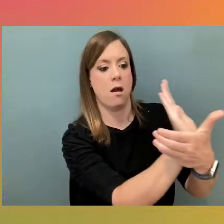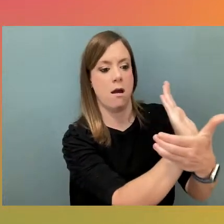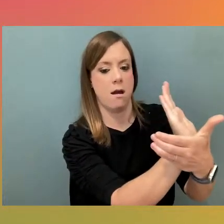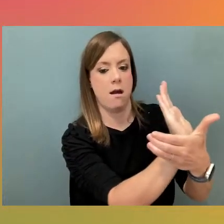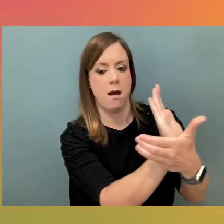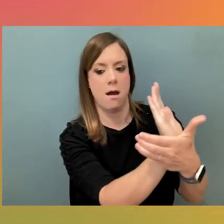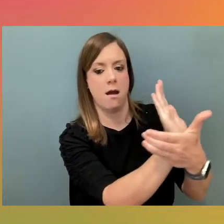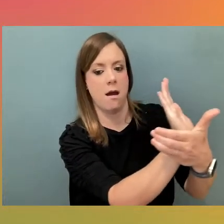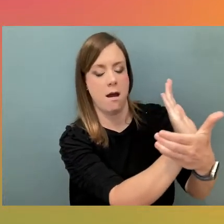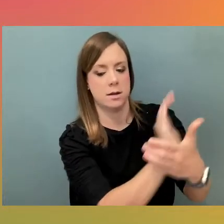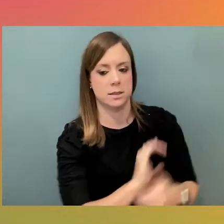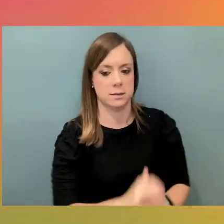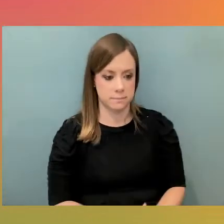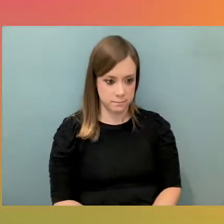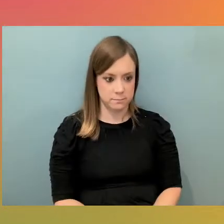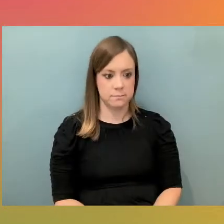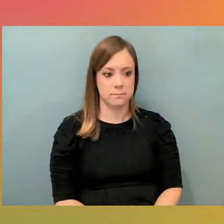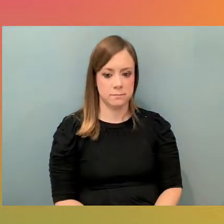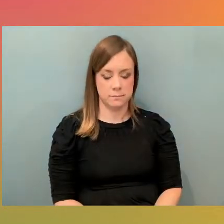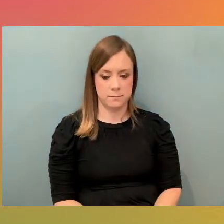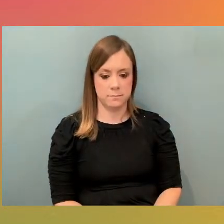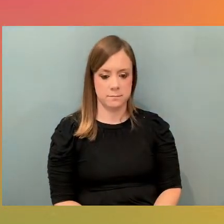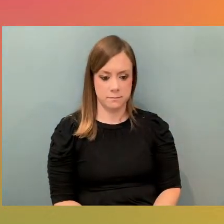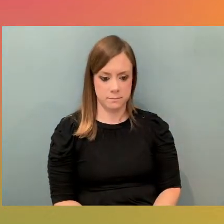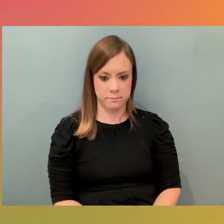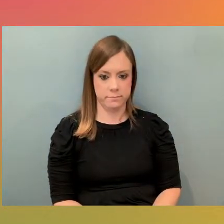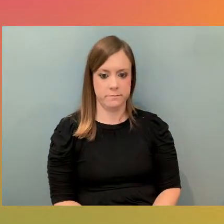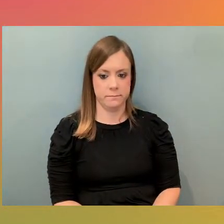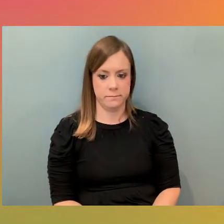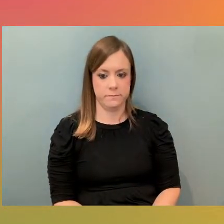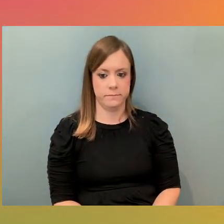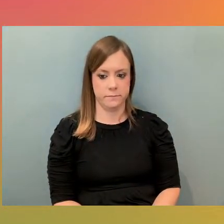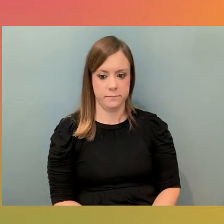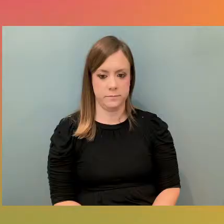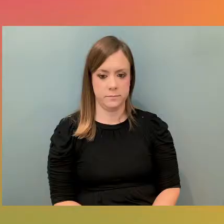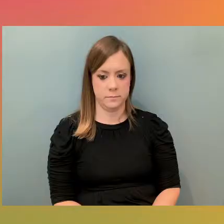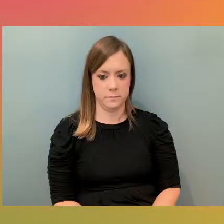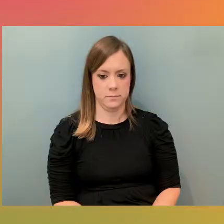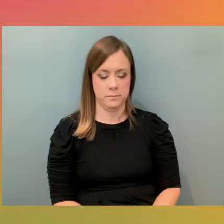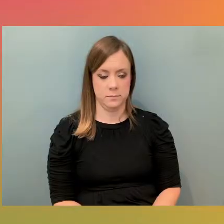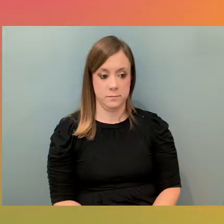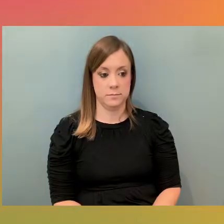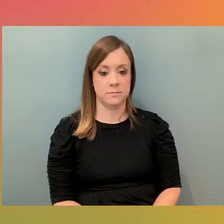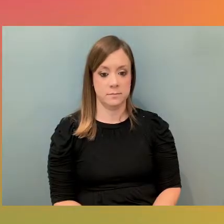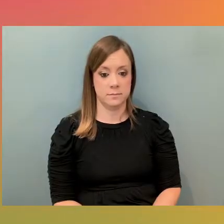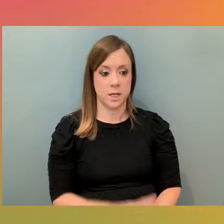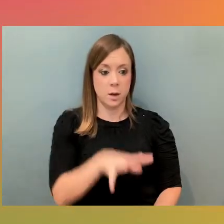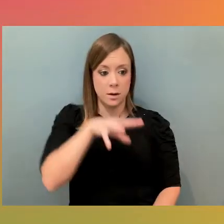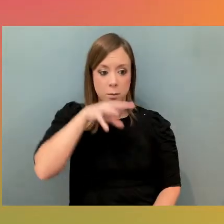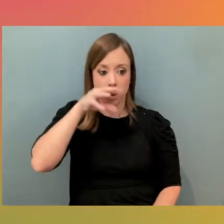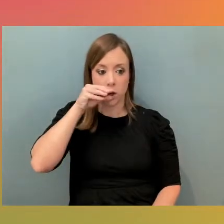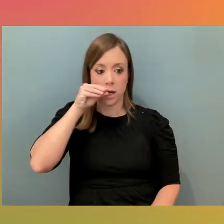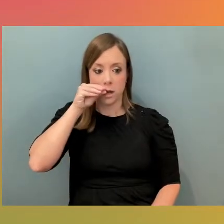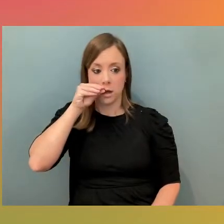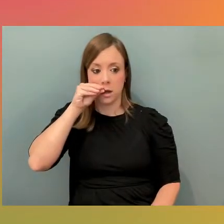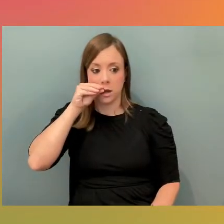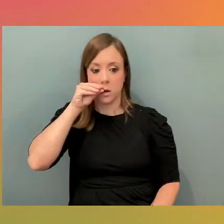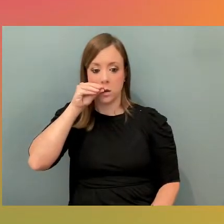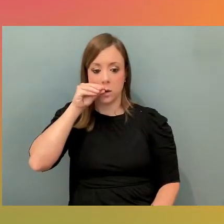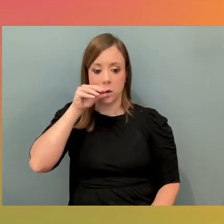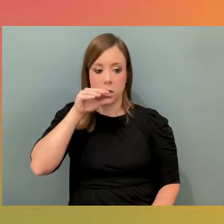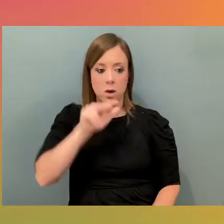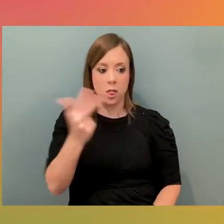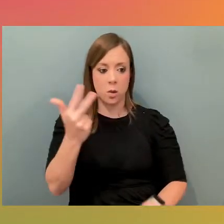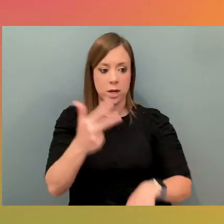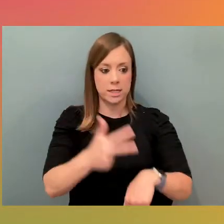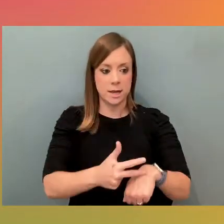PRESS THE FOOT INTO THE HAND OR